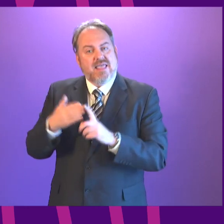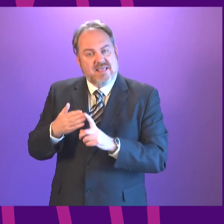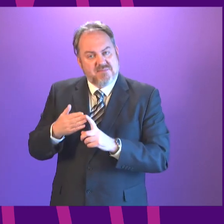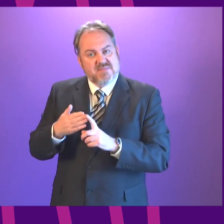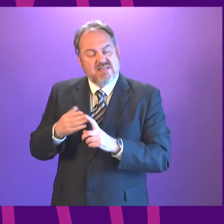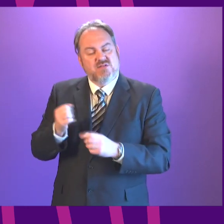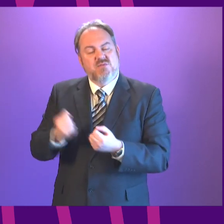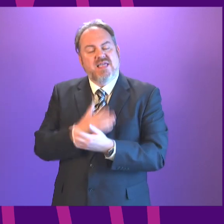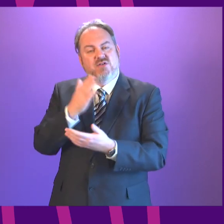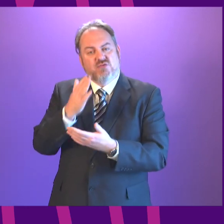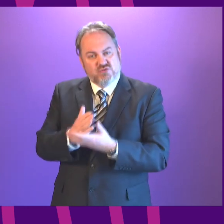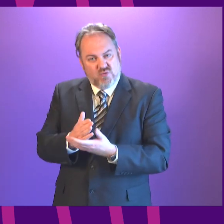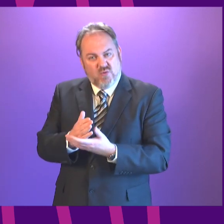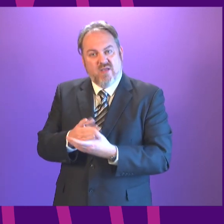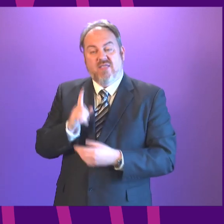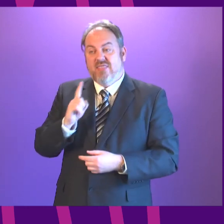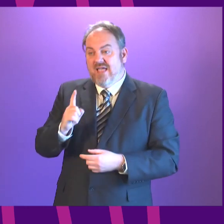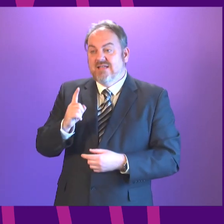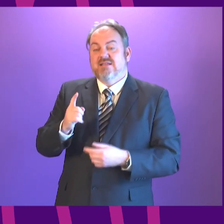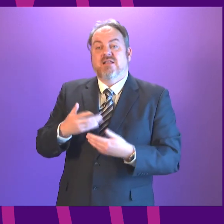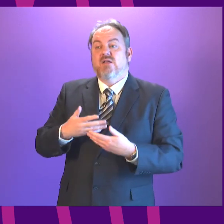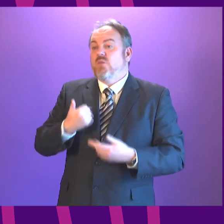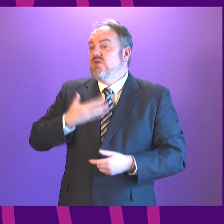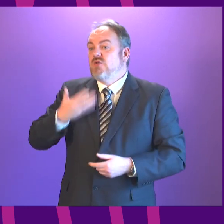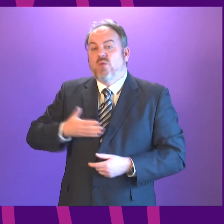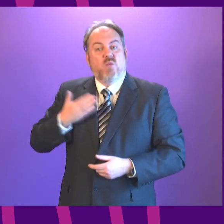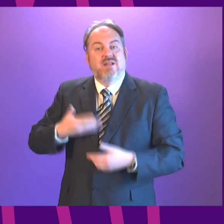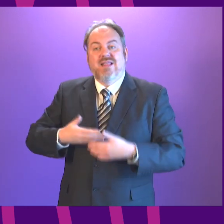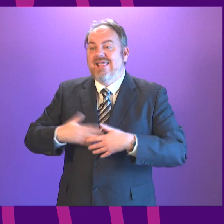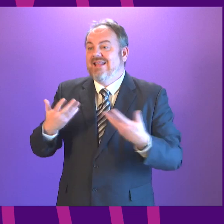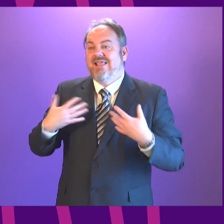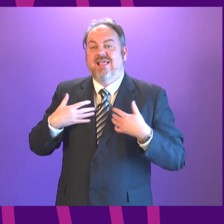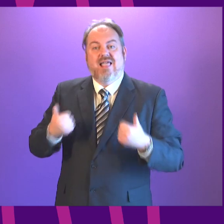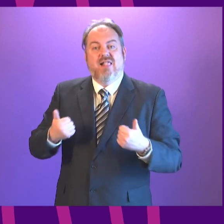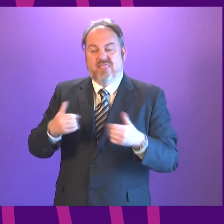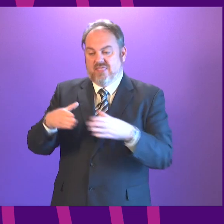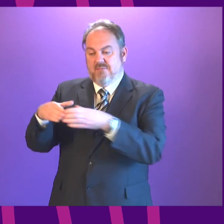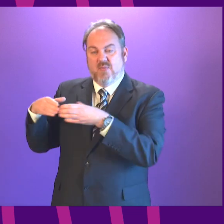that no NHS board or hospital will postpone elective treatment, but we are trying to support